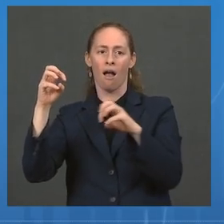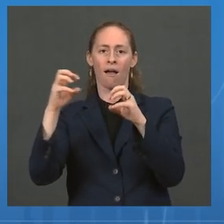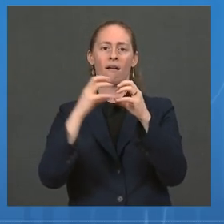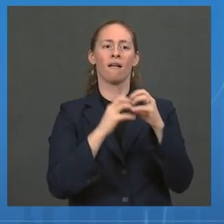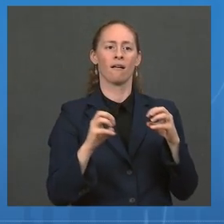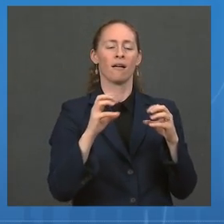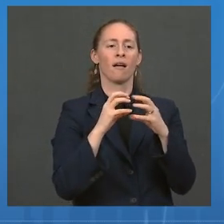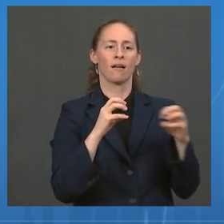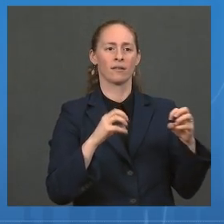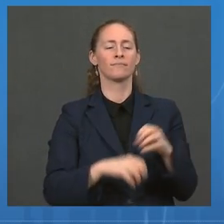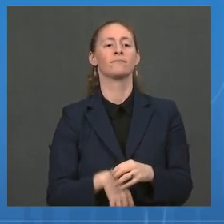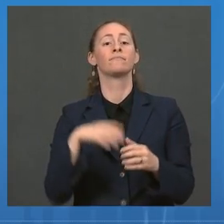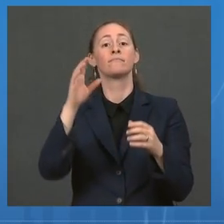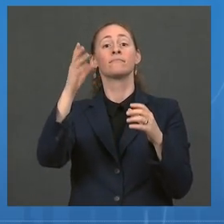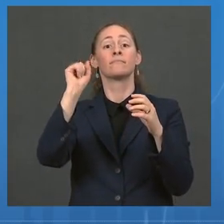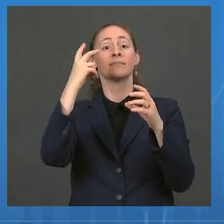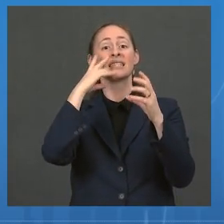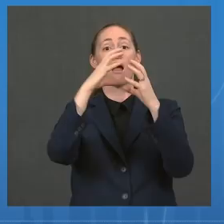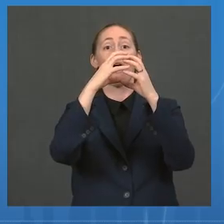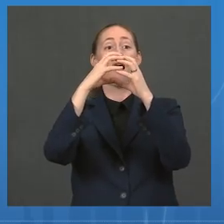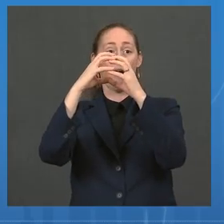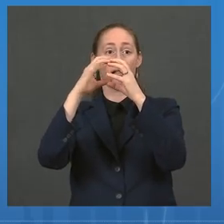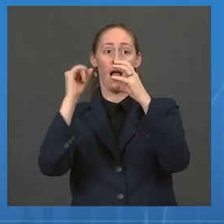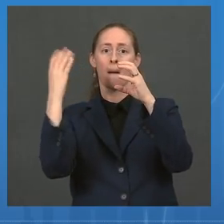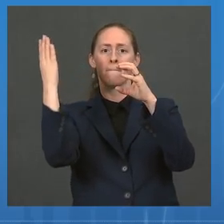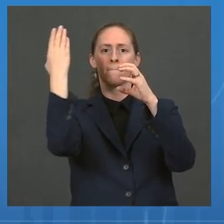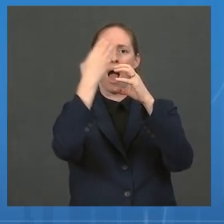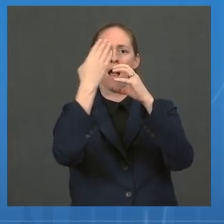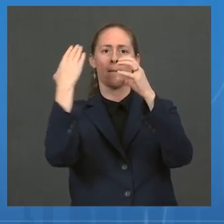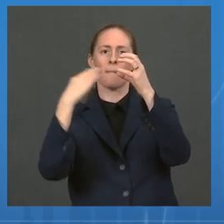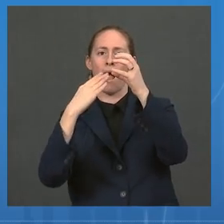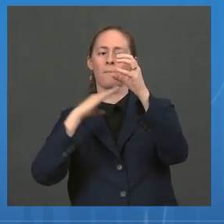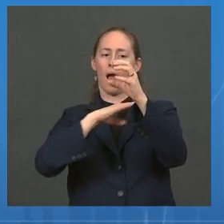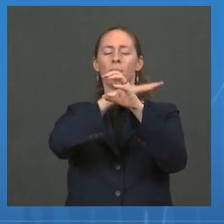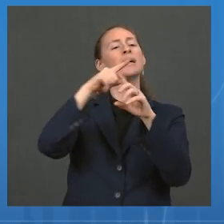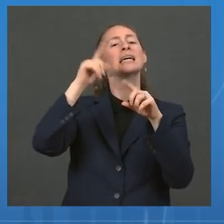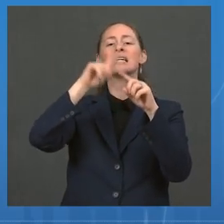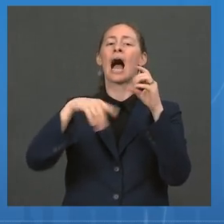such as polymerase inhibitors, protease inhibitors, and entry inhibitors, among others.